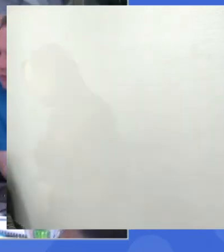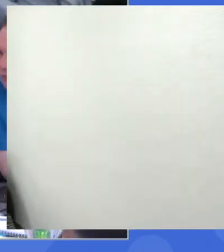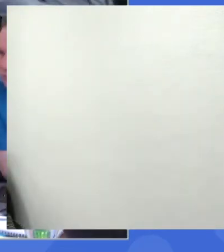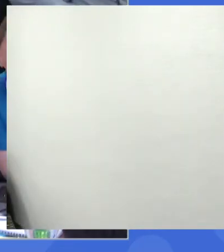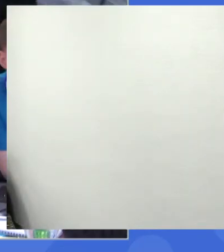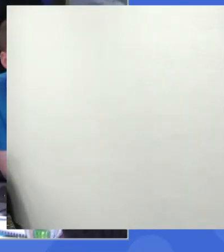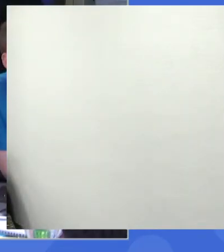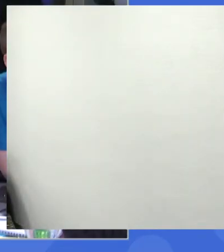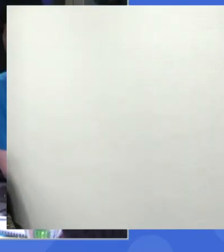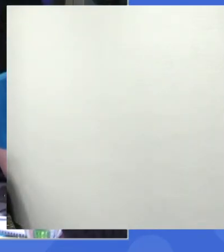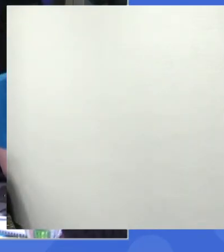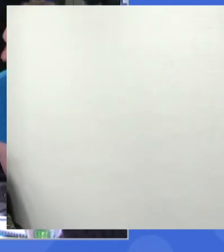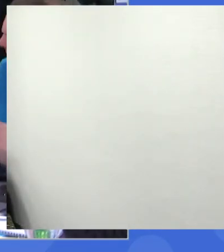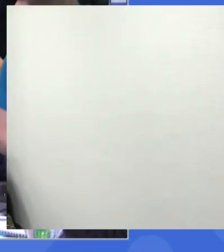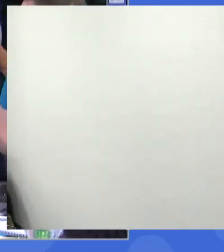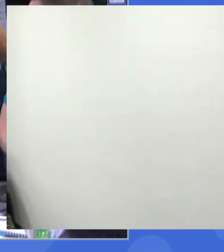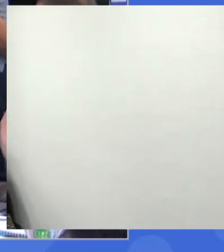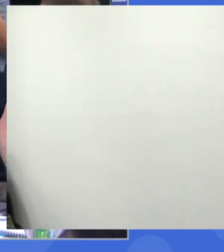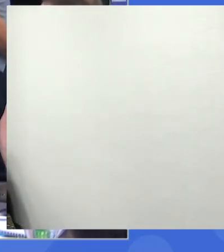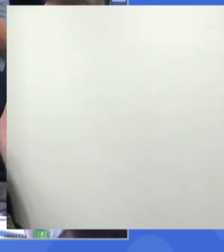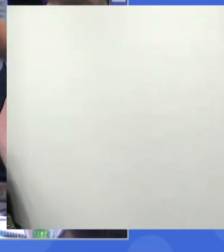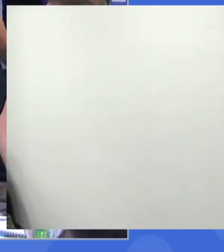hello just to say that we're getting both of